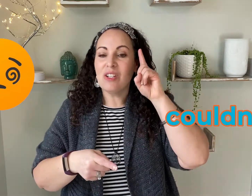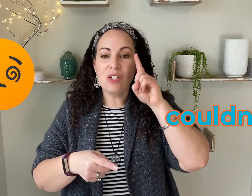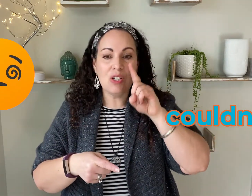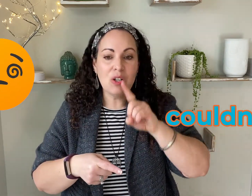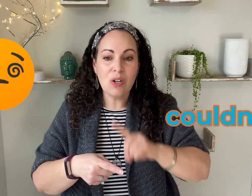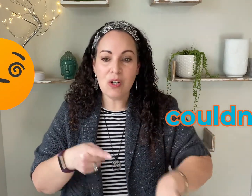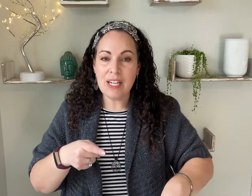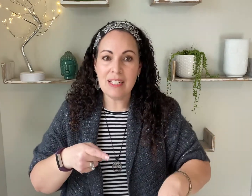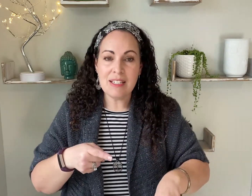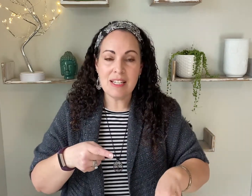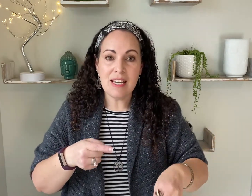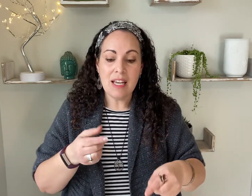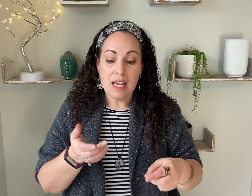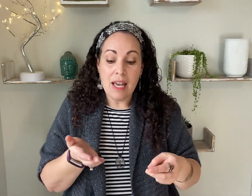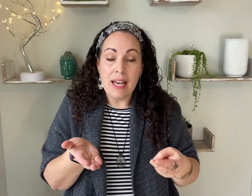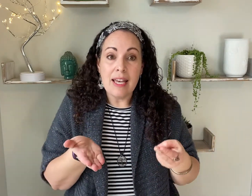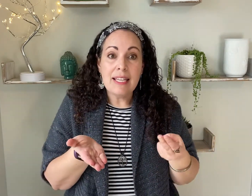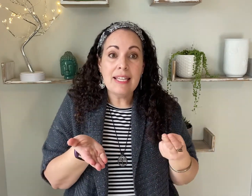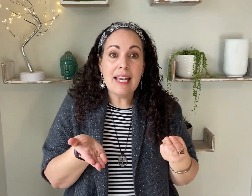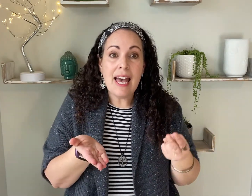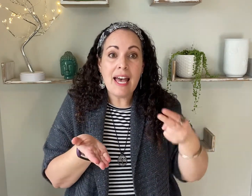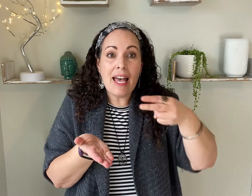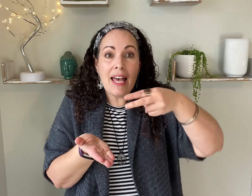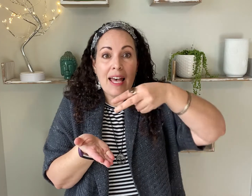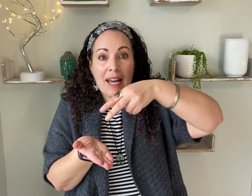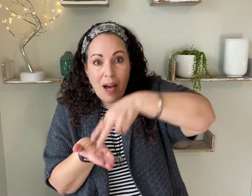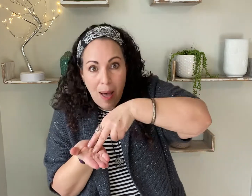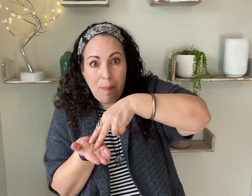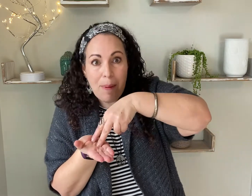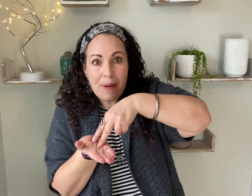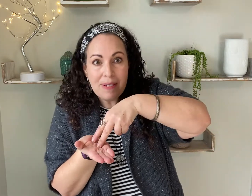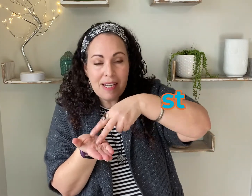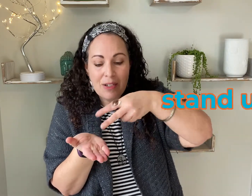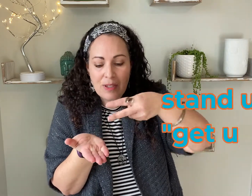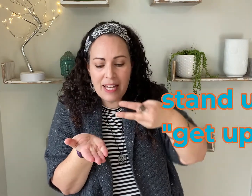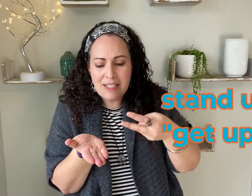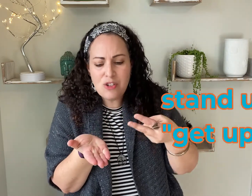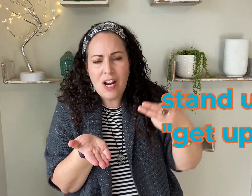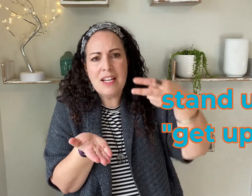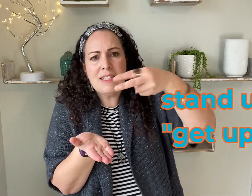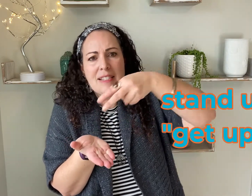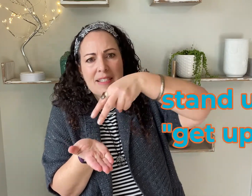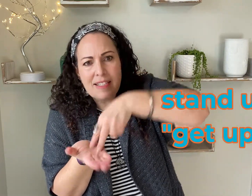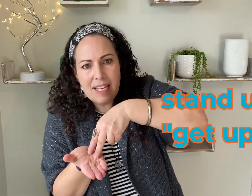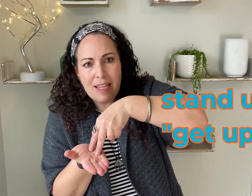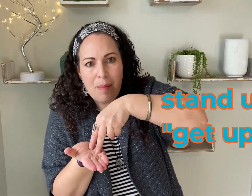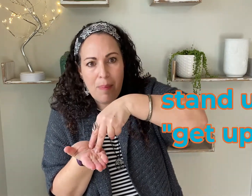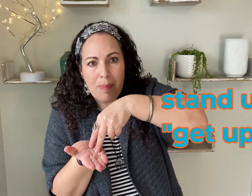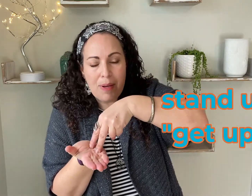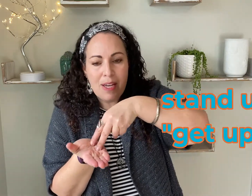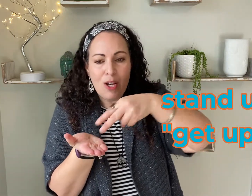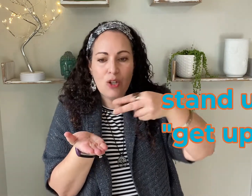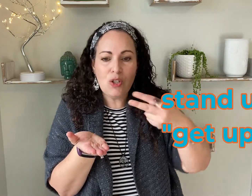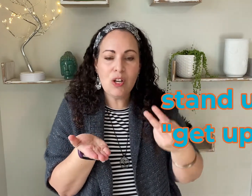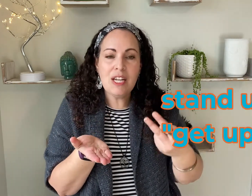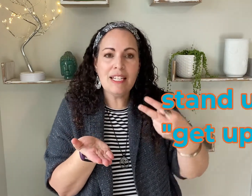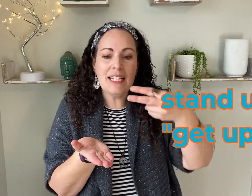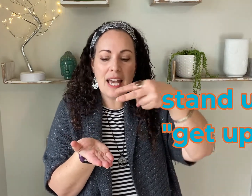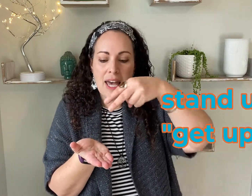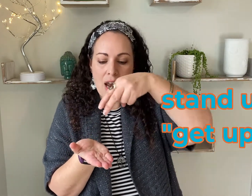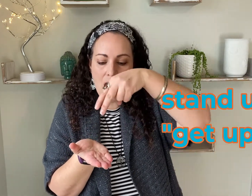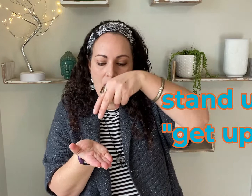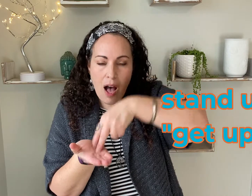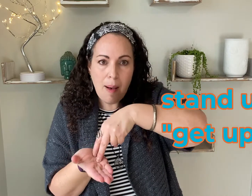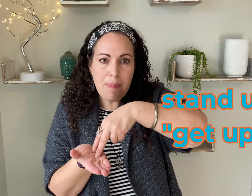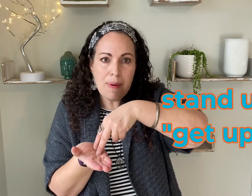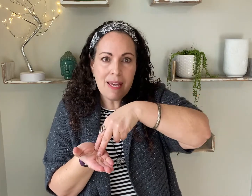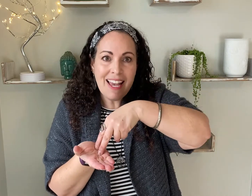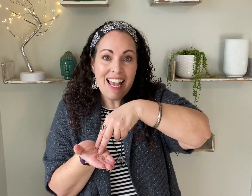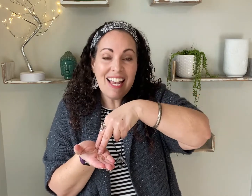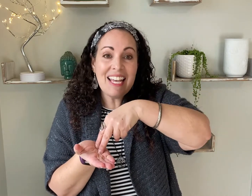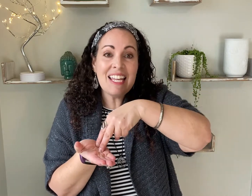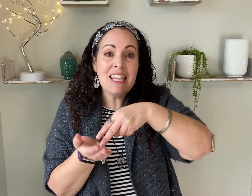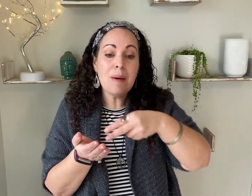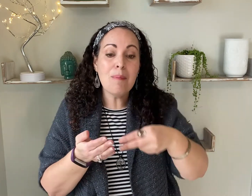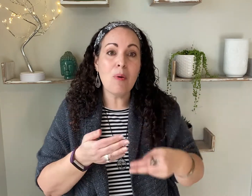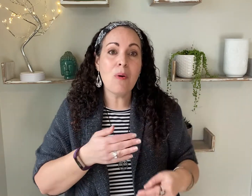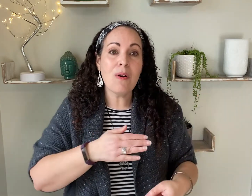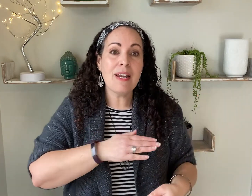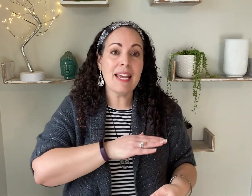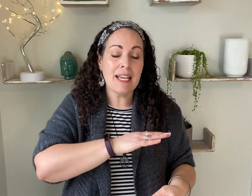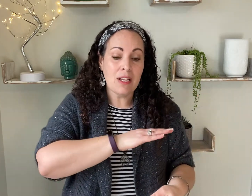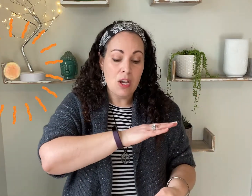couldn't get up - take your legs and try to stand them up- couldn't get up in the morning.